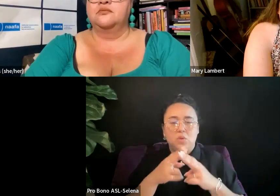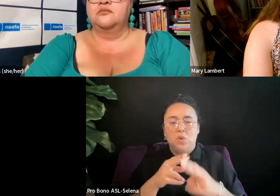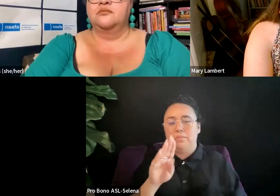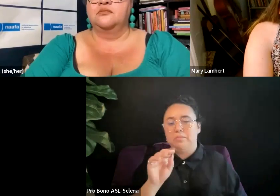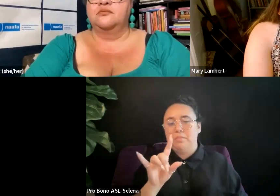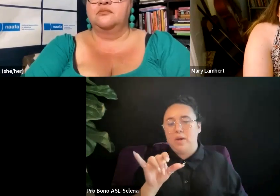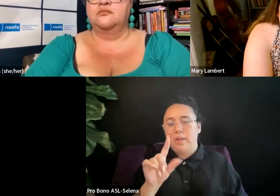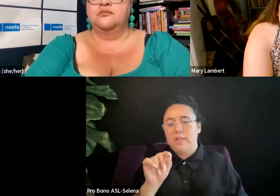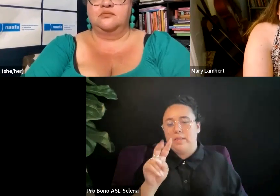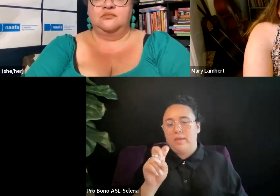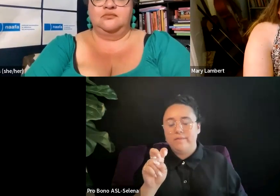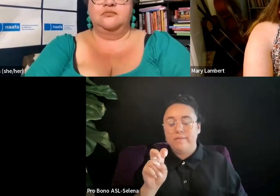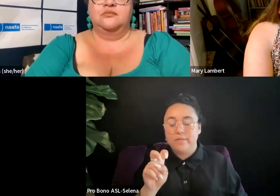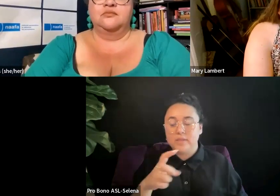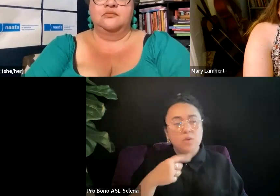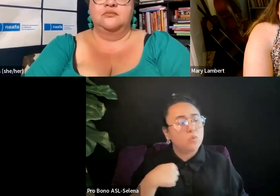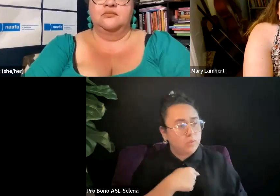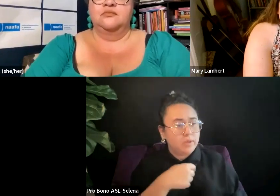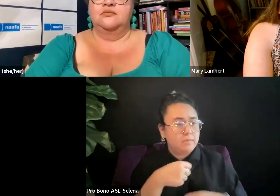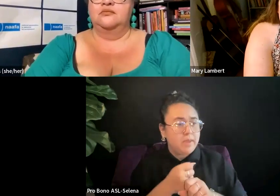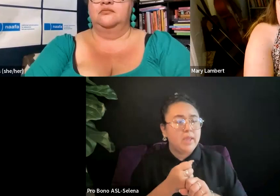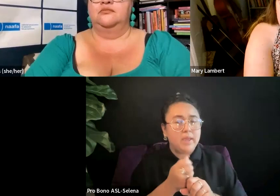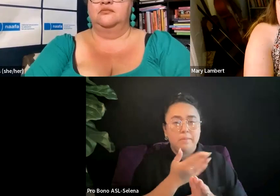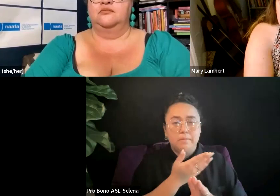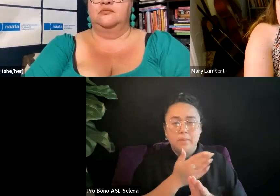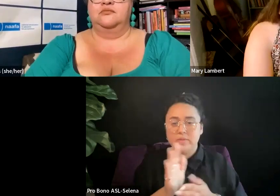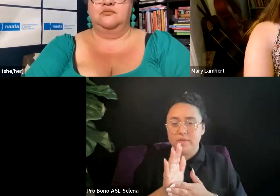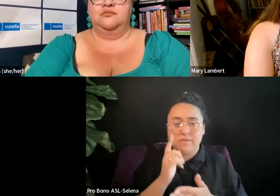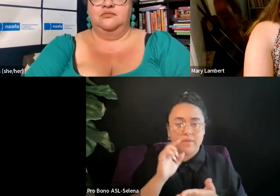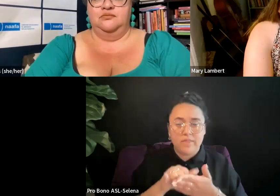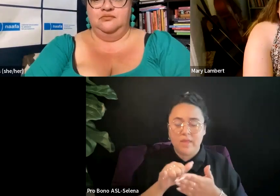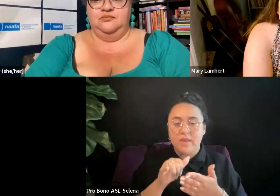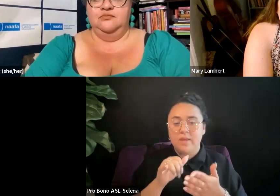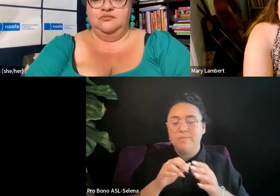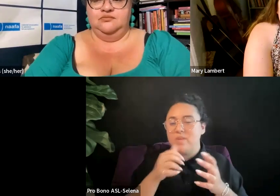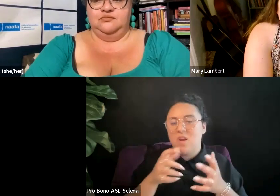Let's make a music video for this. Like, let's do a campaign for this. There wasn't really a budget for it, but he really pushed for it.